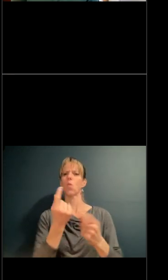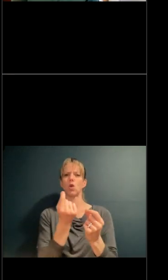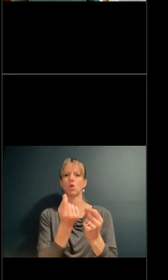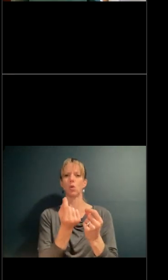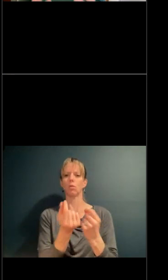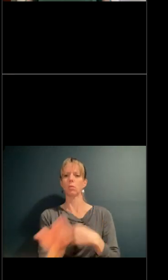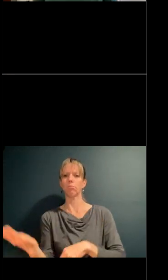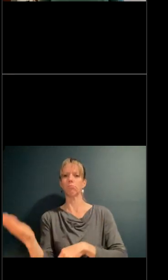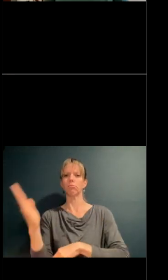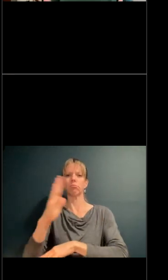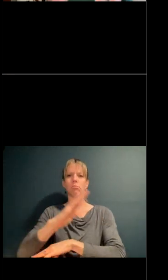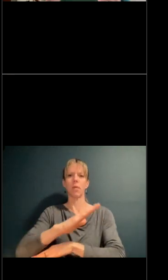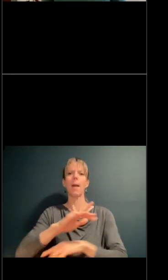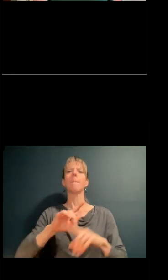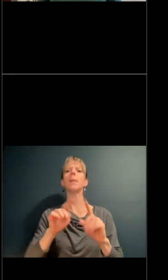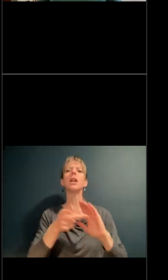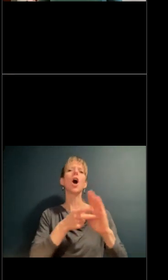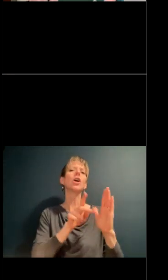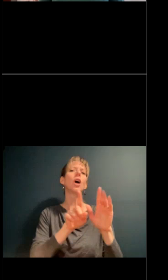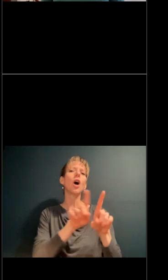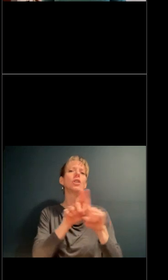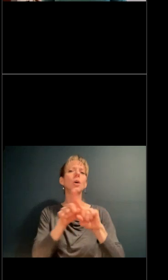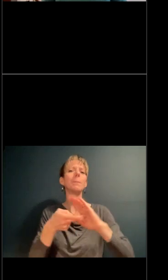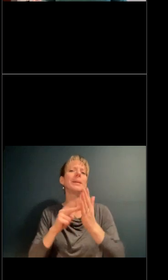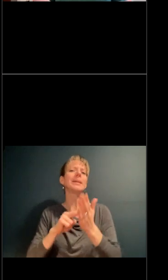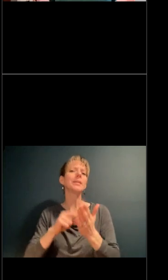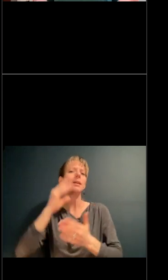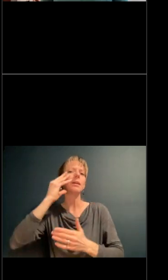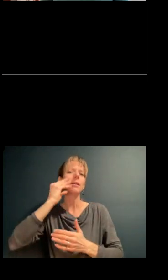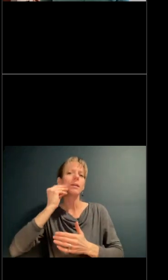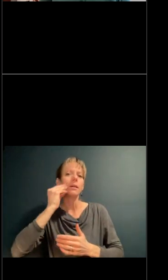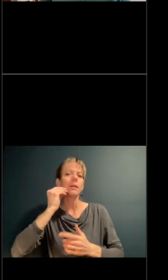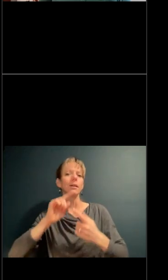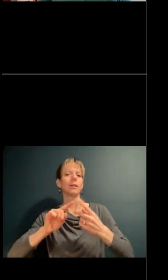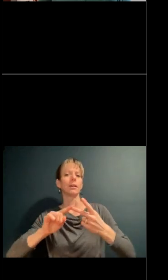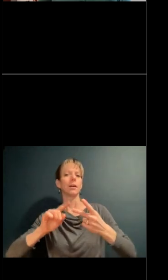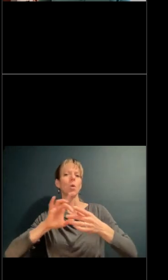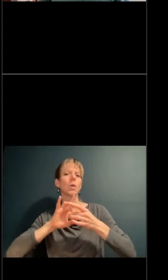It's about the experiences and relationships you have in those places.